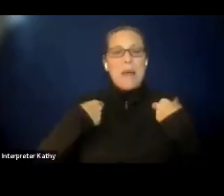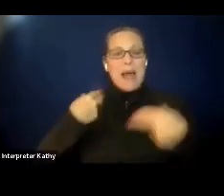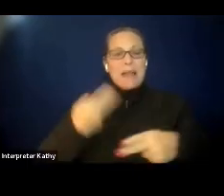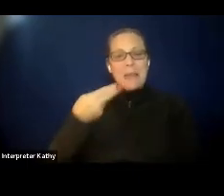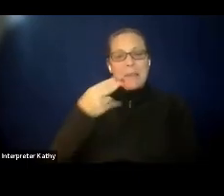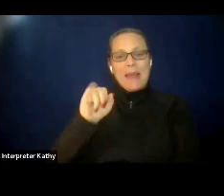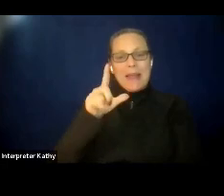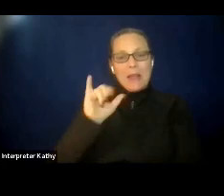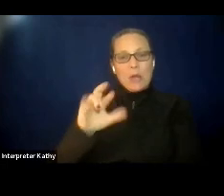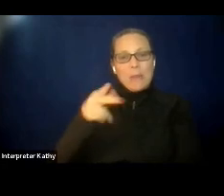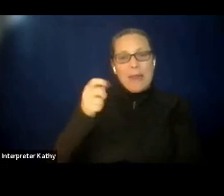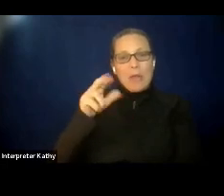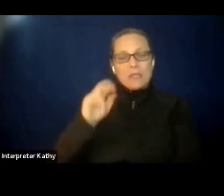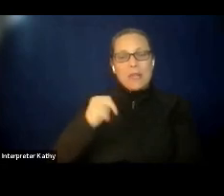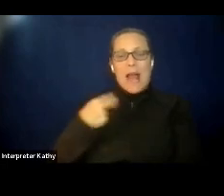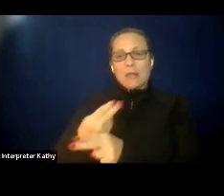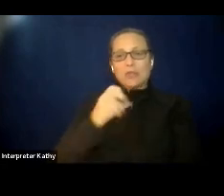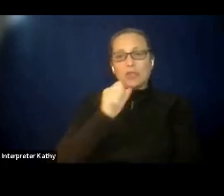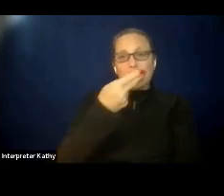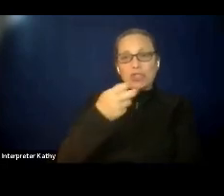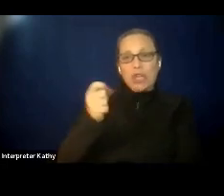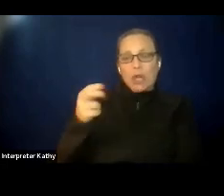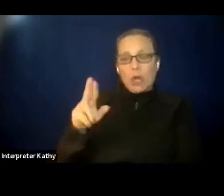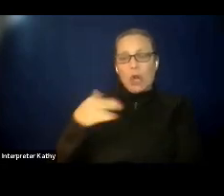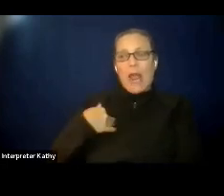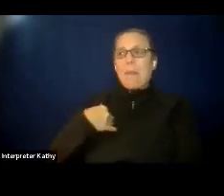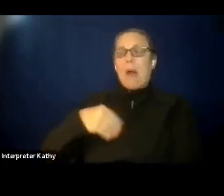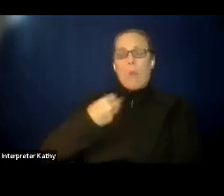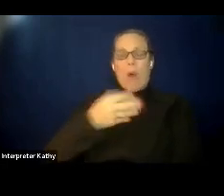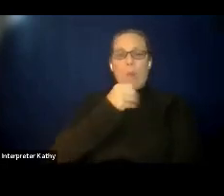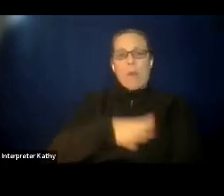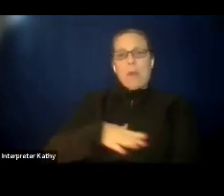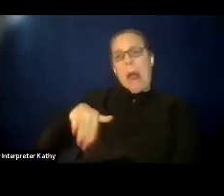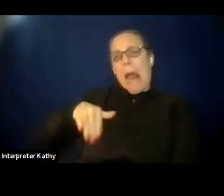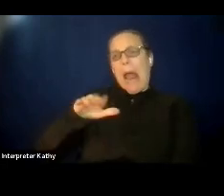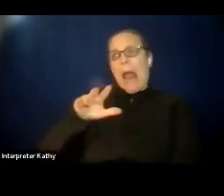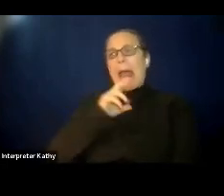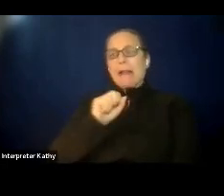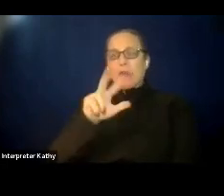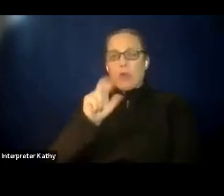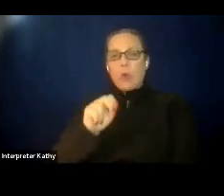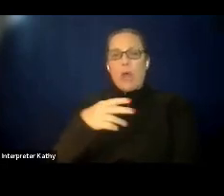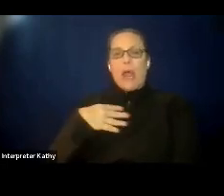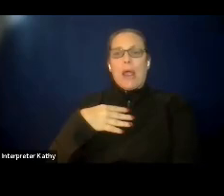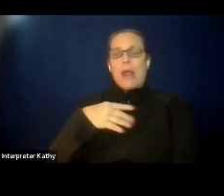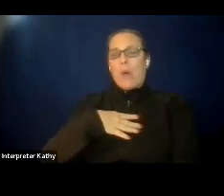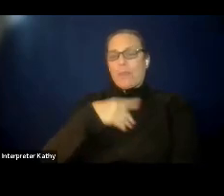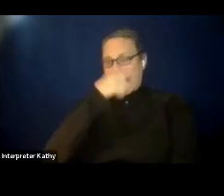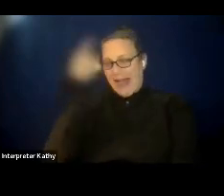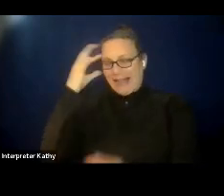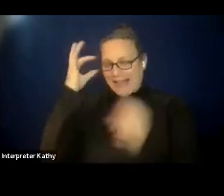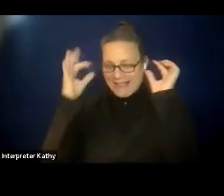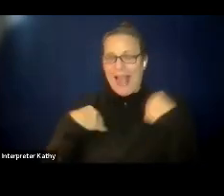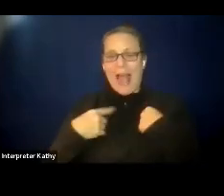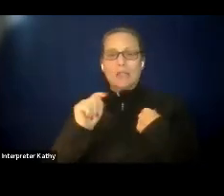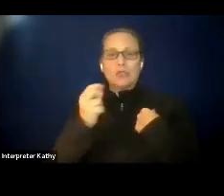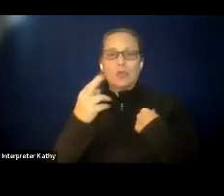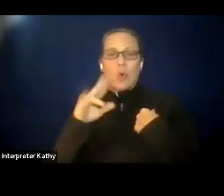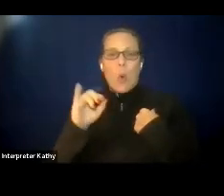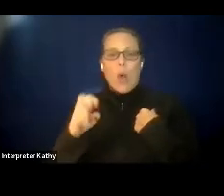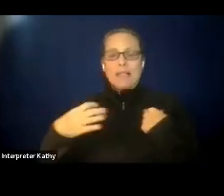and Embracing Disability Identity." My name is Hillary Pearson. I should she/her pronouns. I'm a white woman in